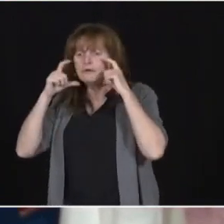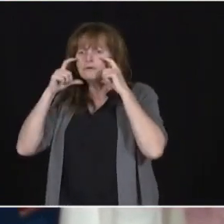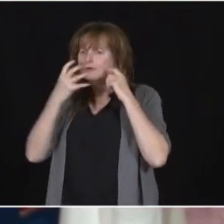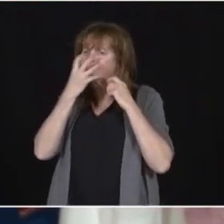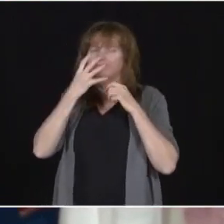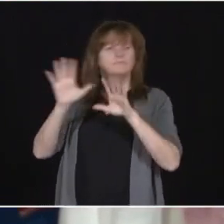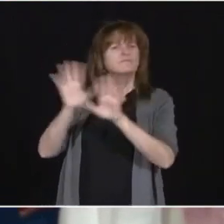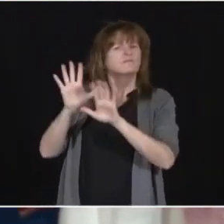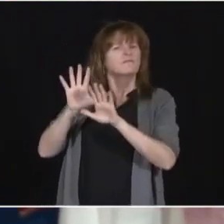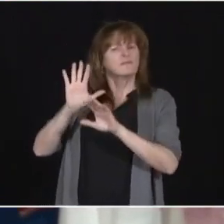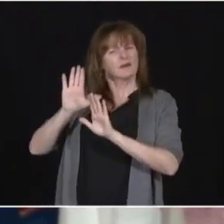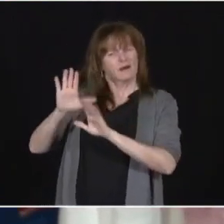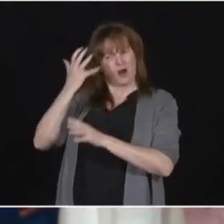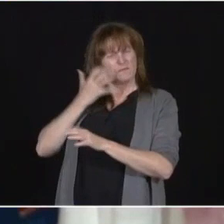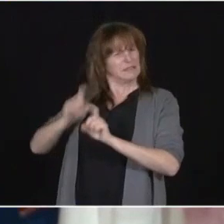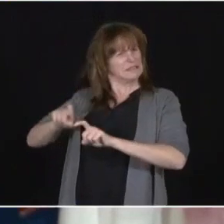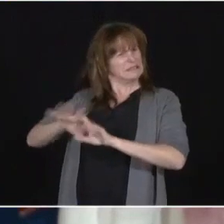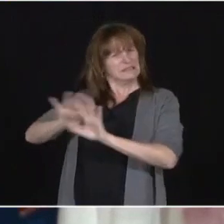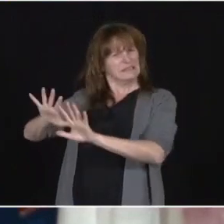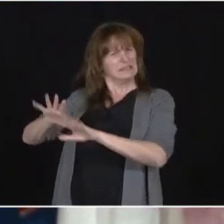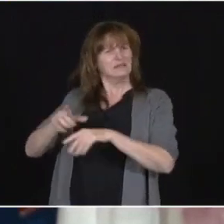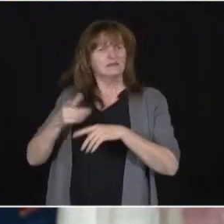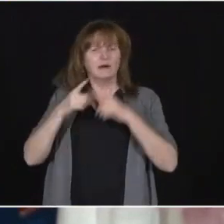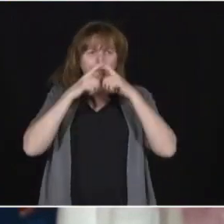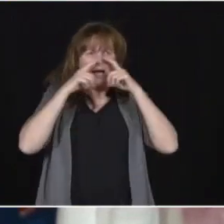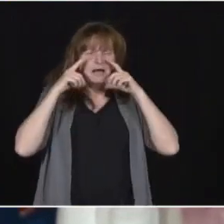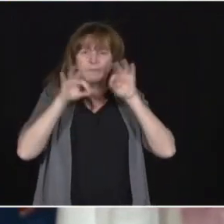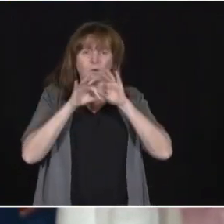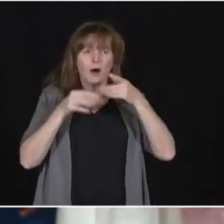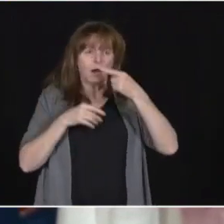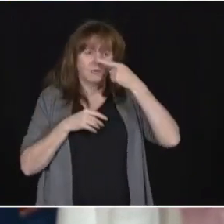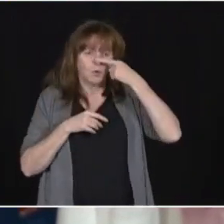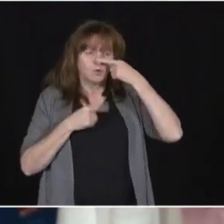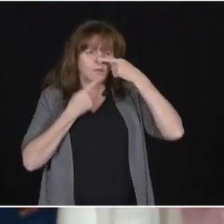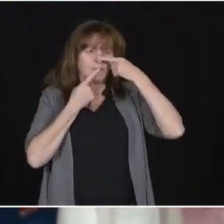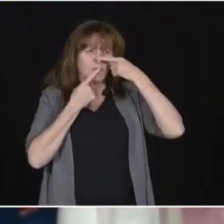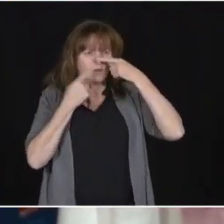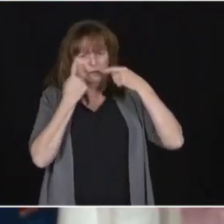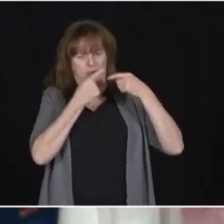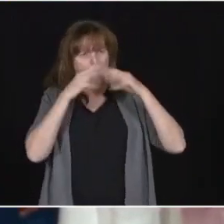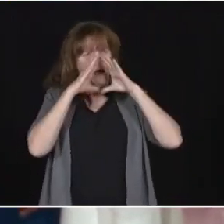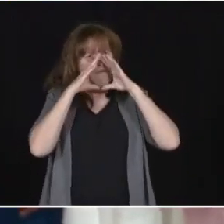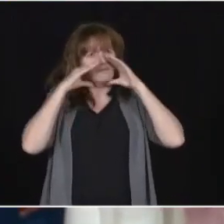And I know that everyone is asking when can I see our family?